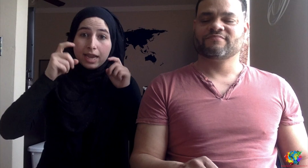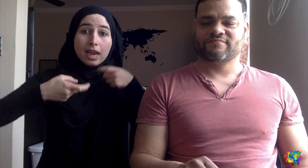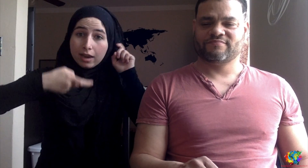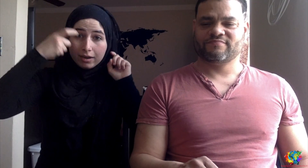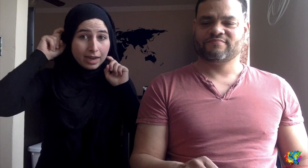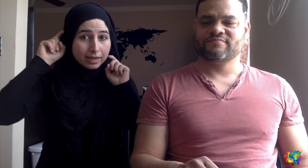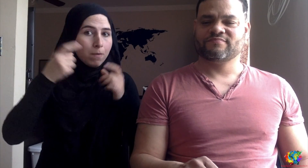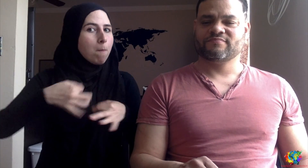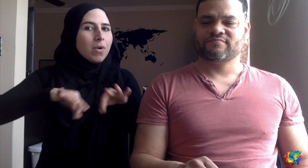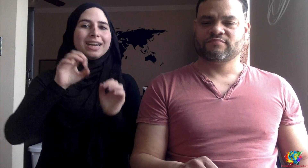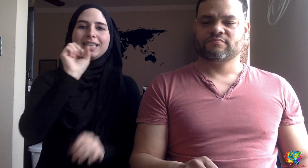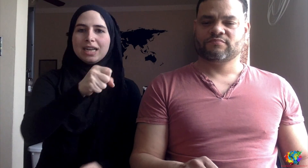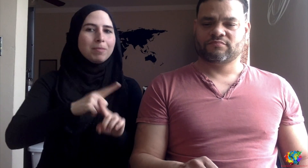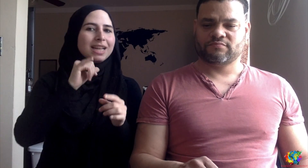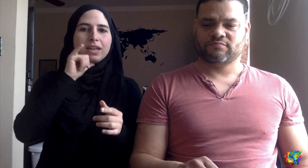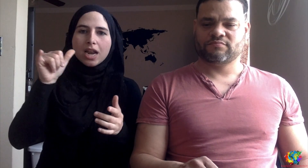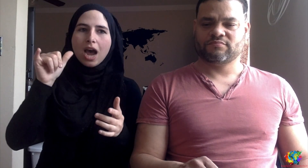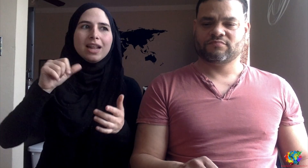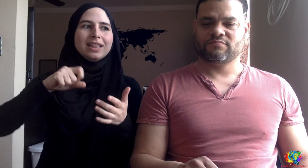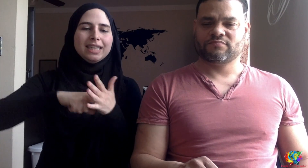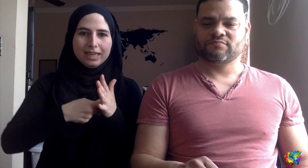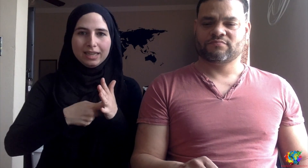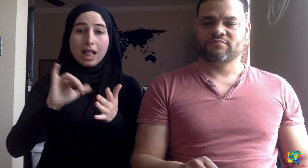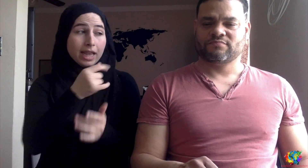Zee: Yes, the hearing aids are important but it's not the key